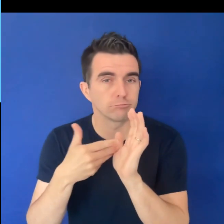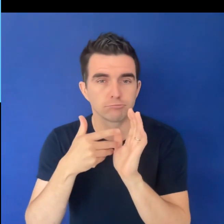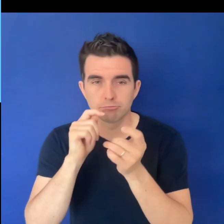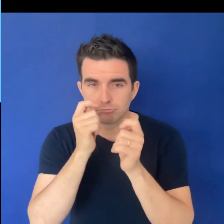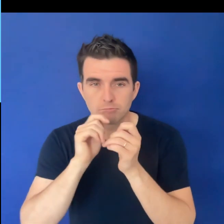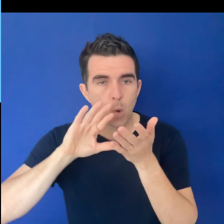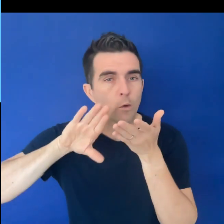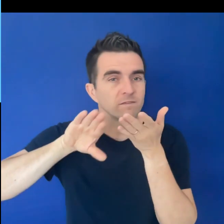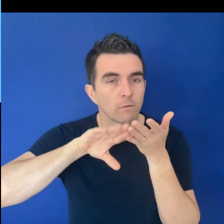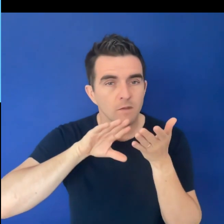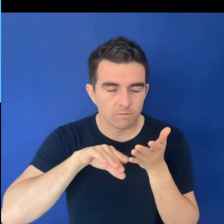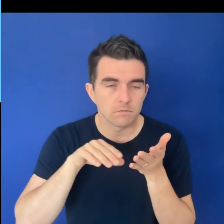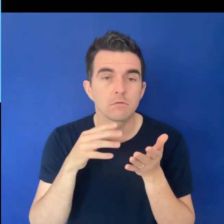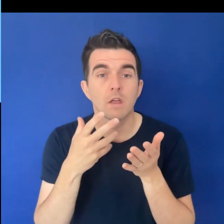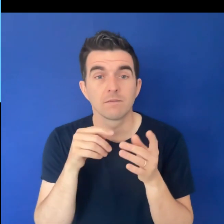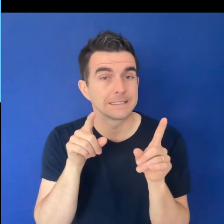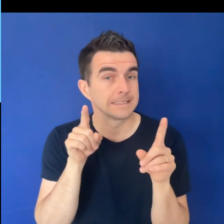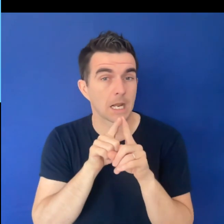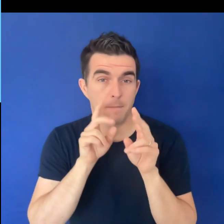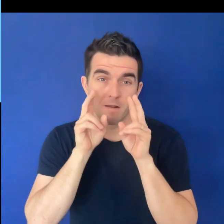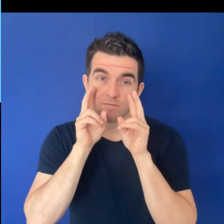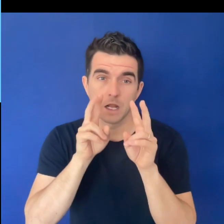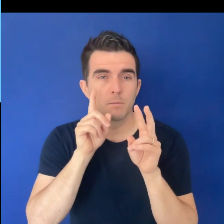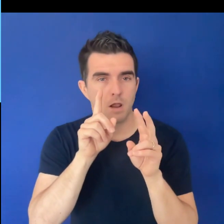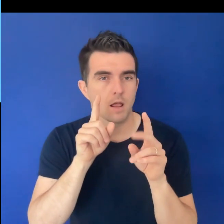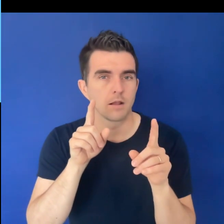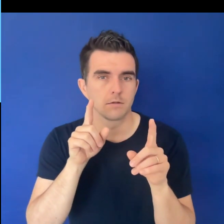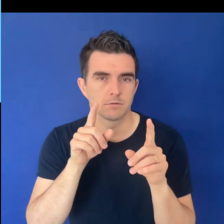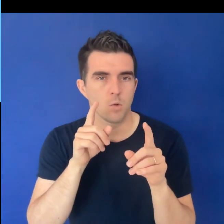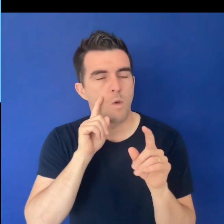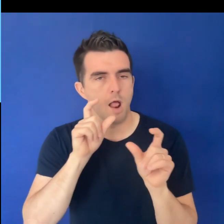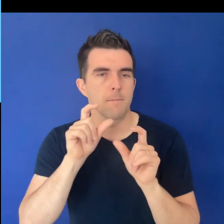You get the same visuals, but they're a static picture and easier on the eyes.